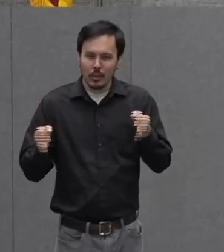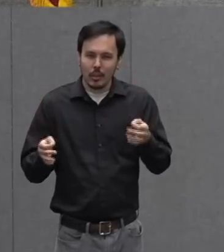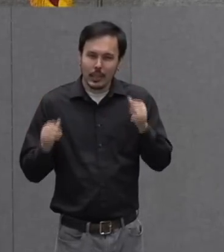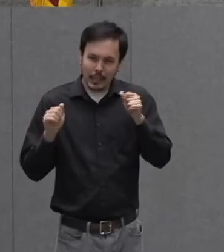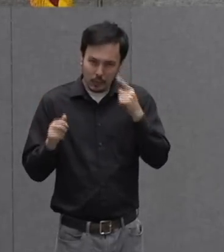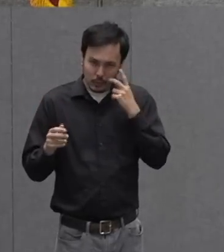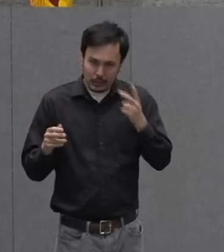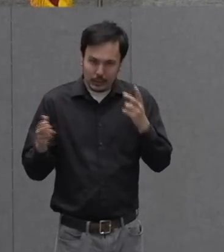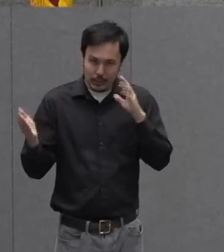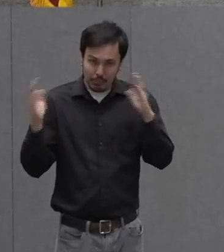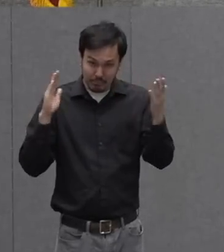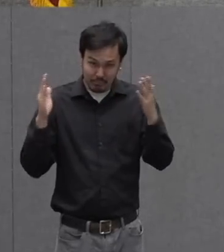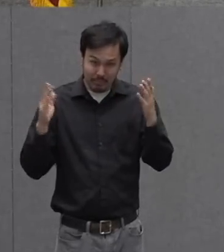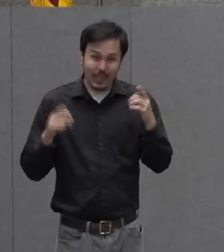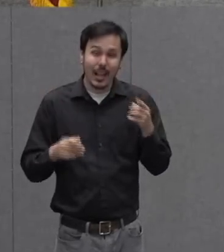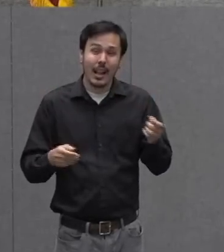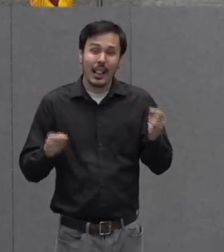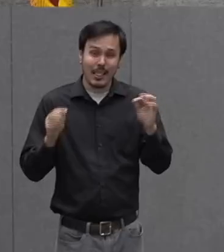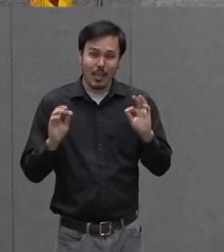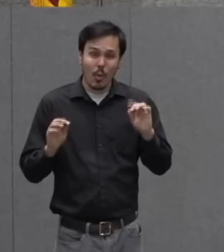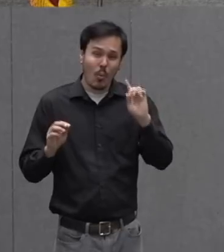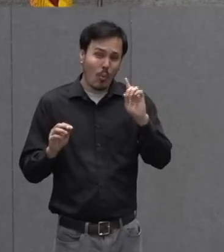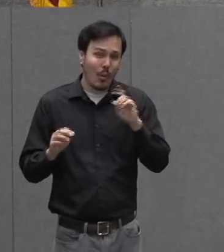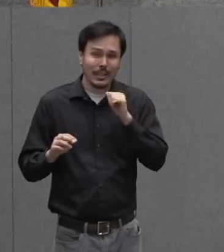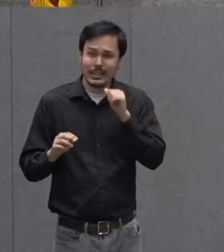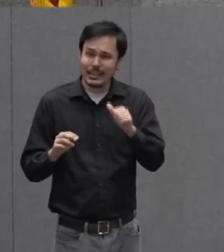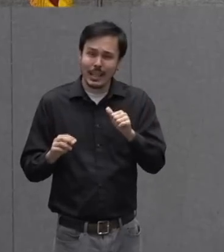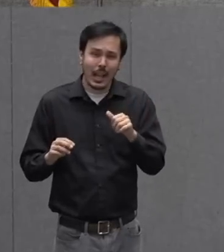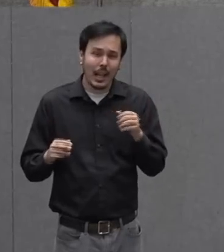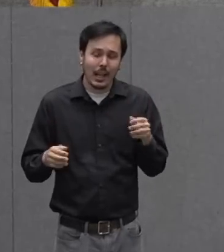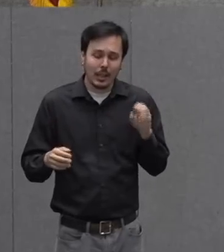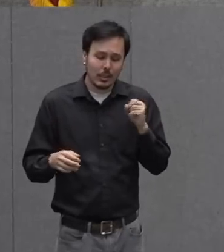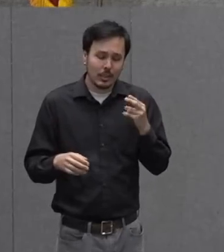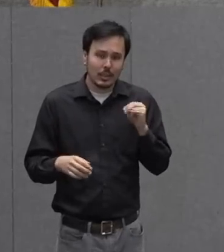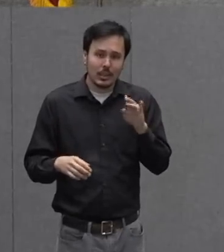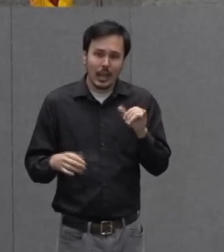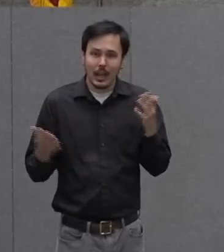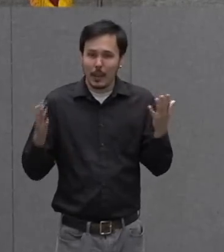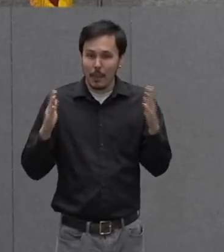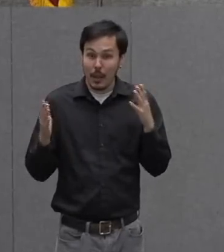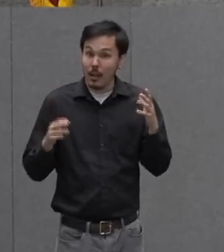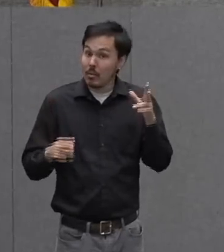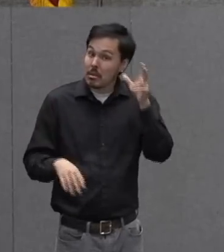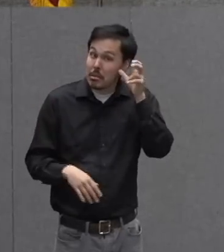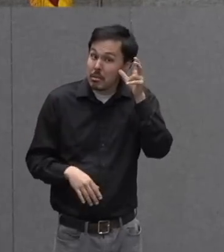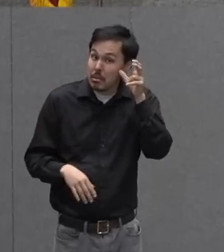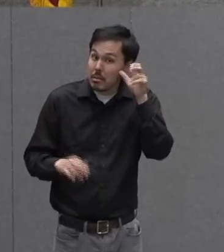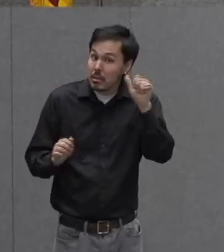This side is not as shiny as this side. Do you hear it. (aluminum foil rattling)